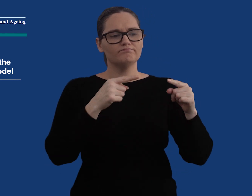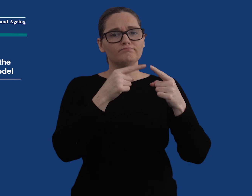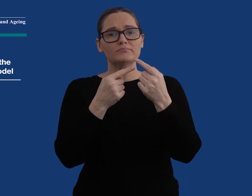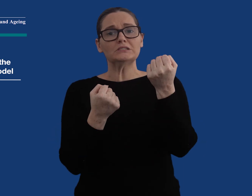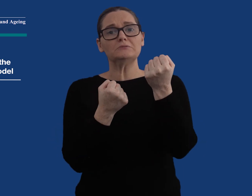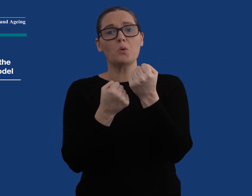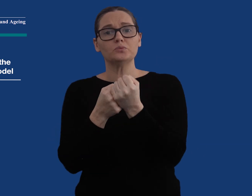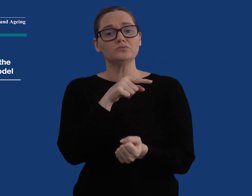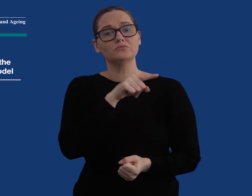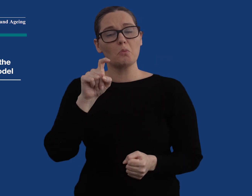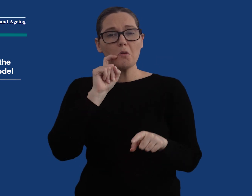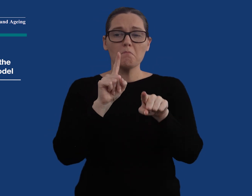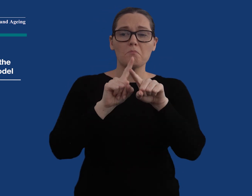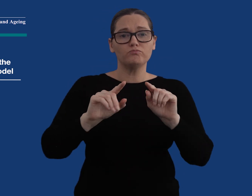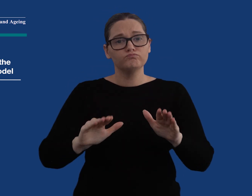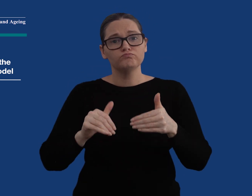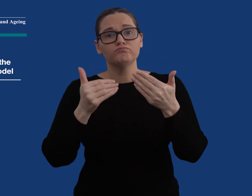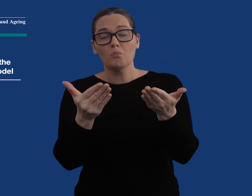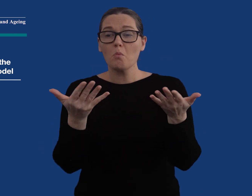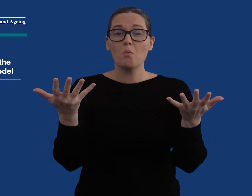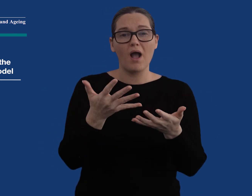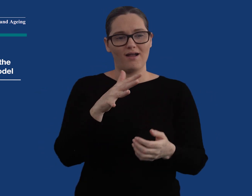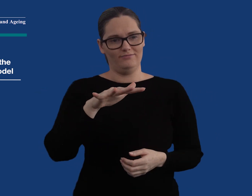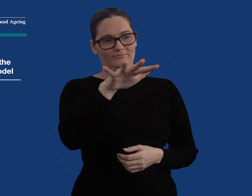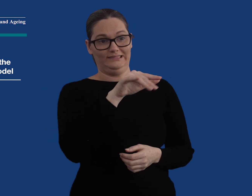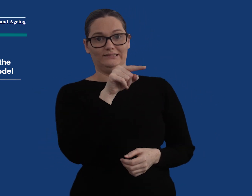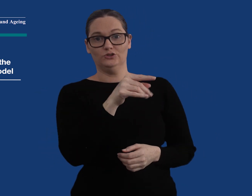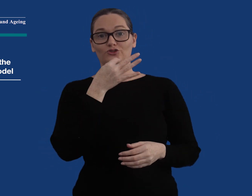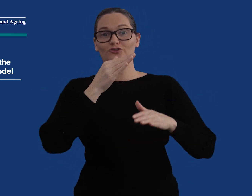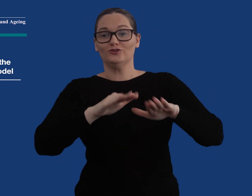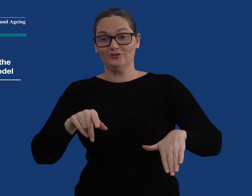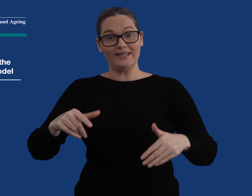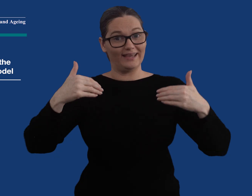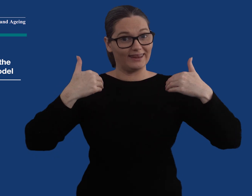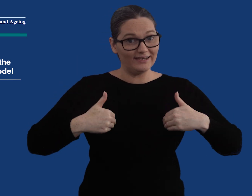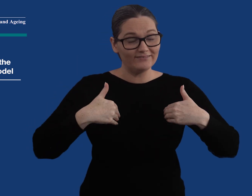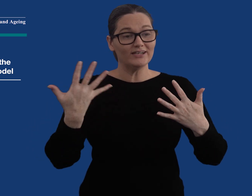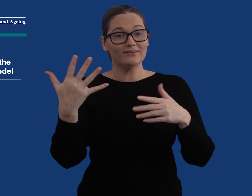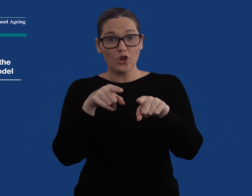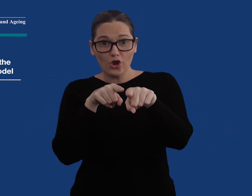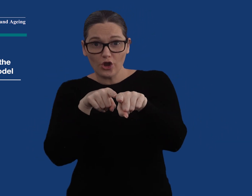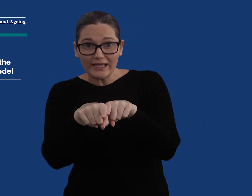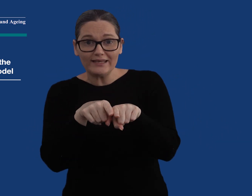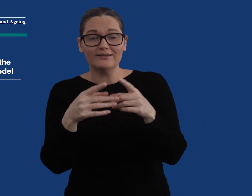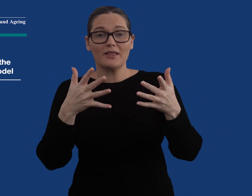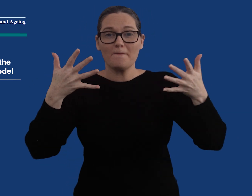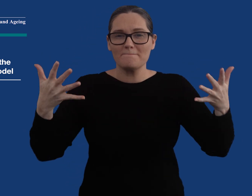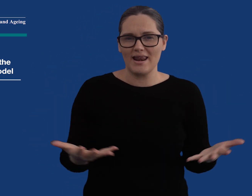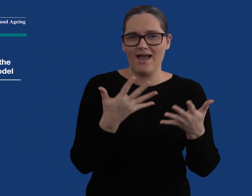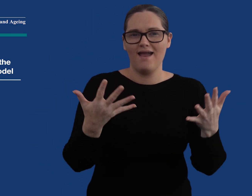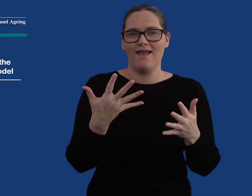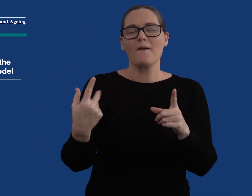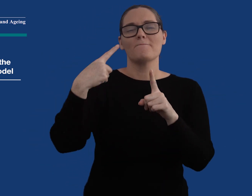Supports will predominantly be provided in the environments where children live, learn and play